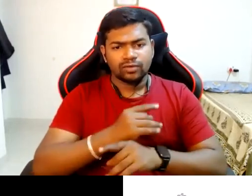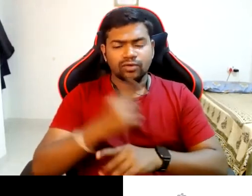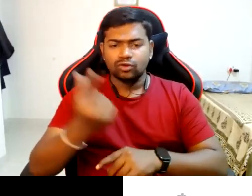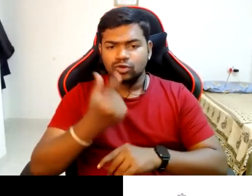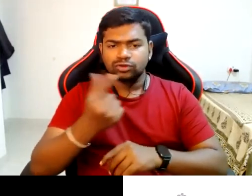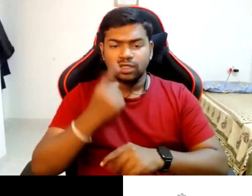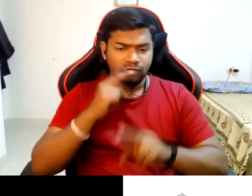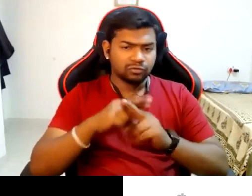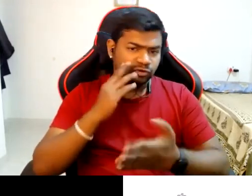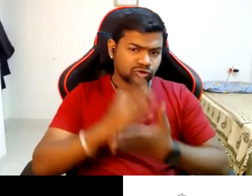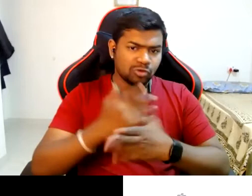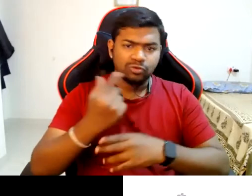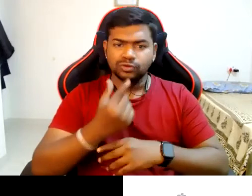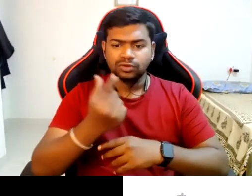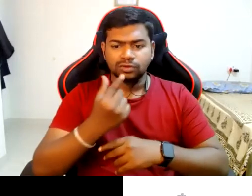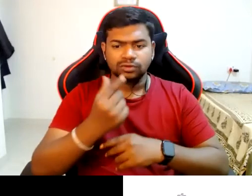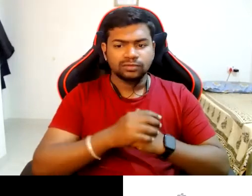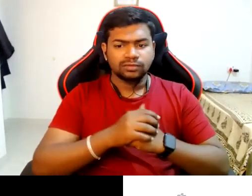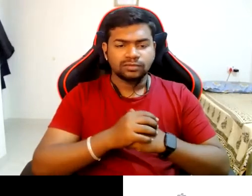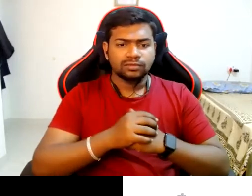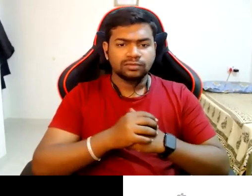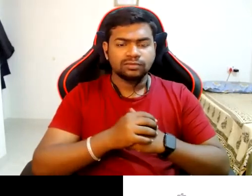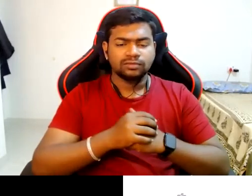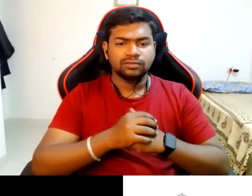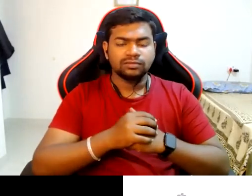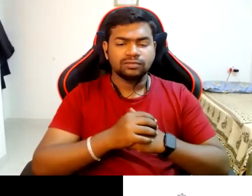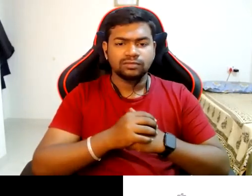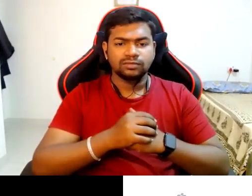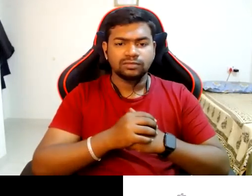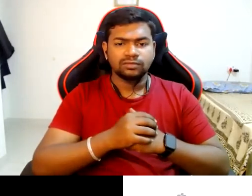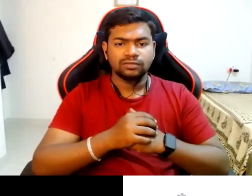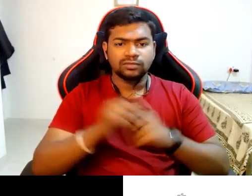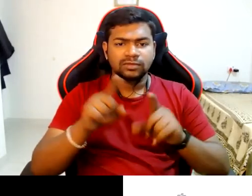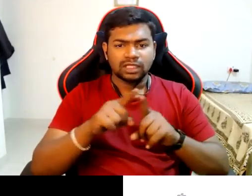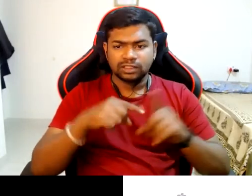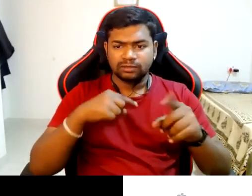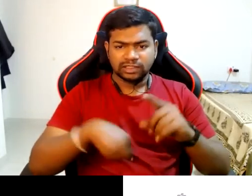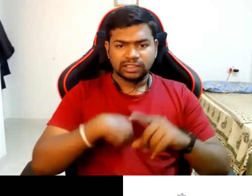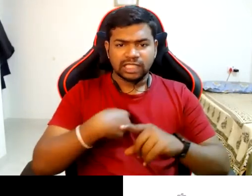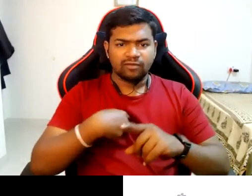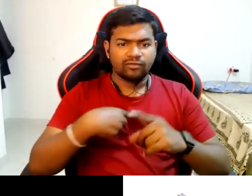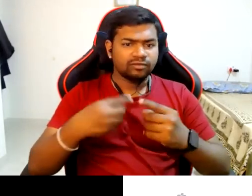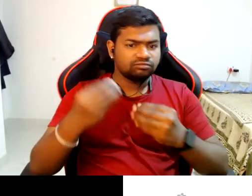if the model doesn't get trained, it has no way to get better right.